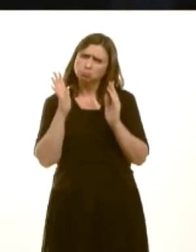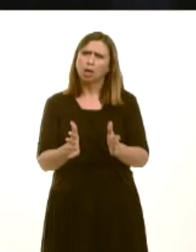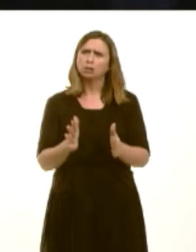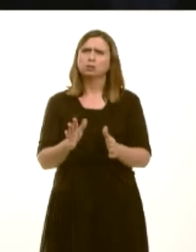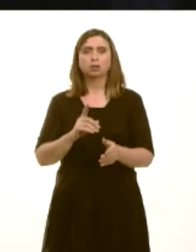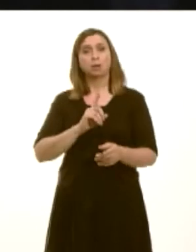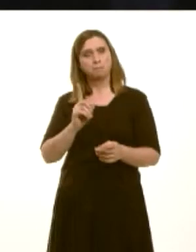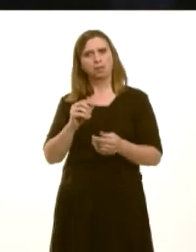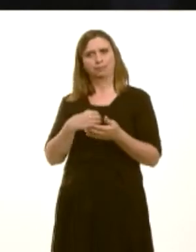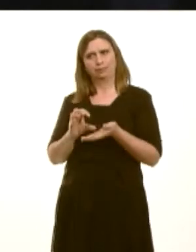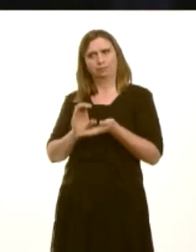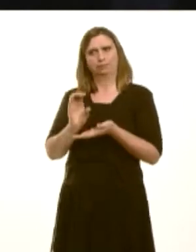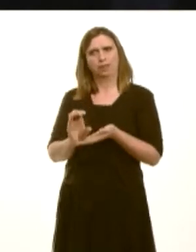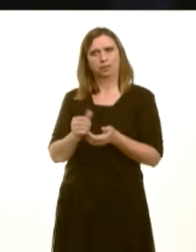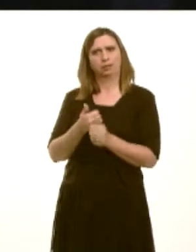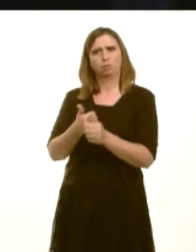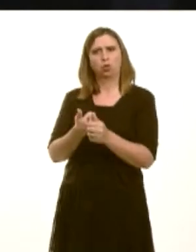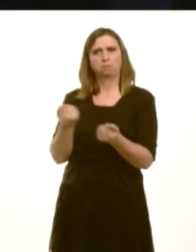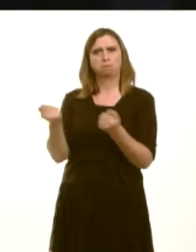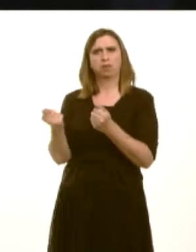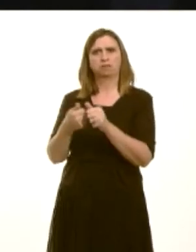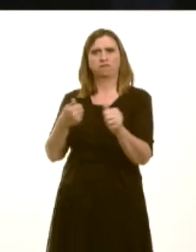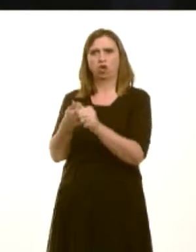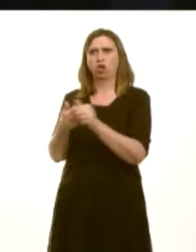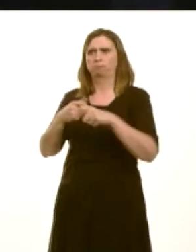are particularly important in rural areas for our senior citizens, in places such as